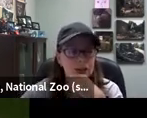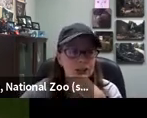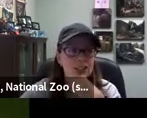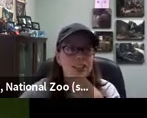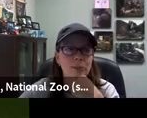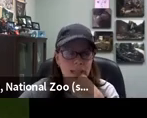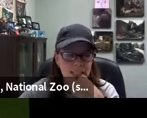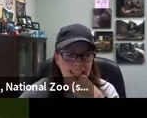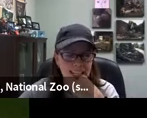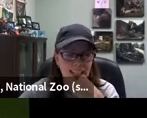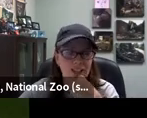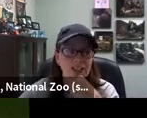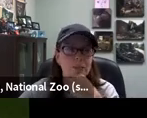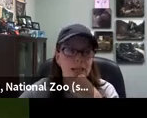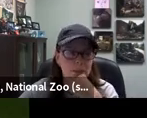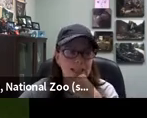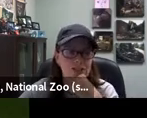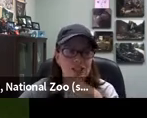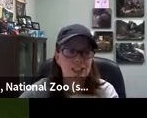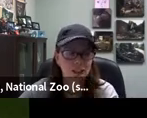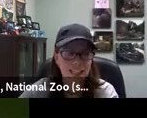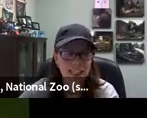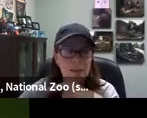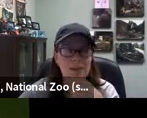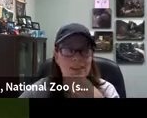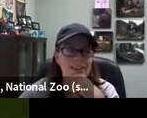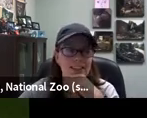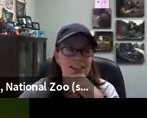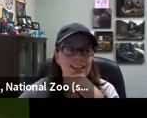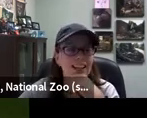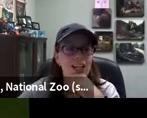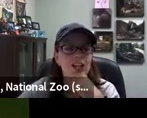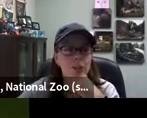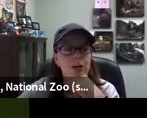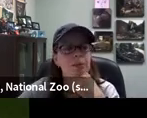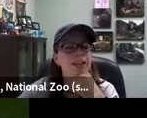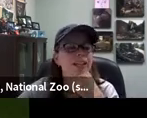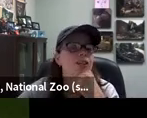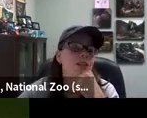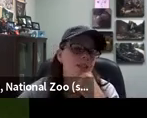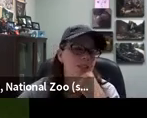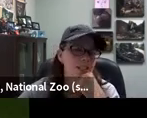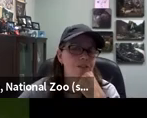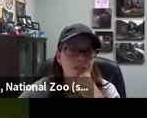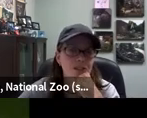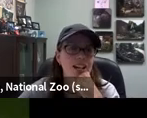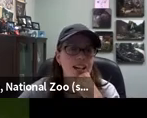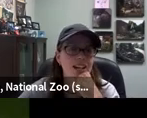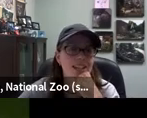if you're a little monkey, and you're at the bottom of that tree looking up at that thing- you're probably